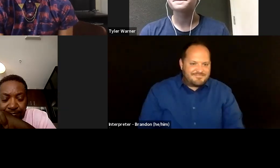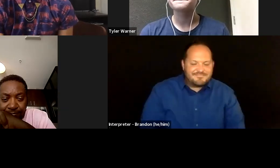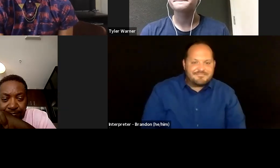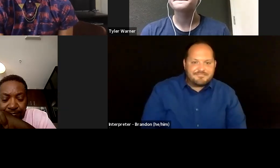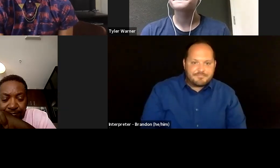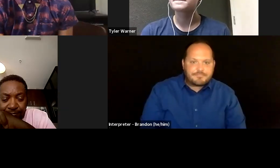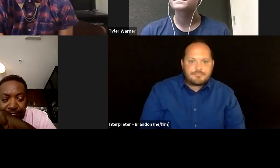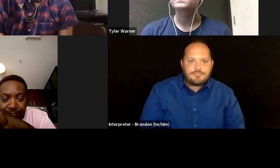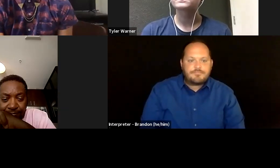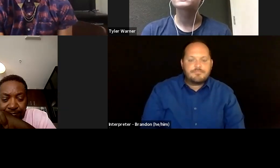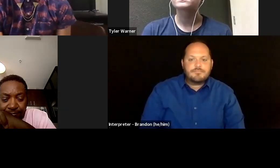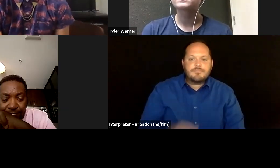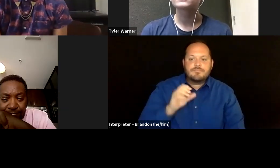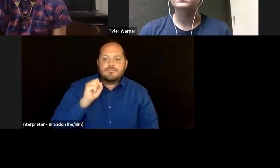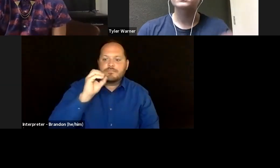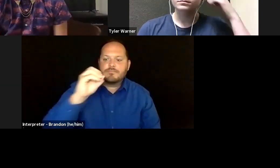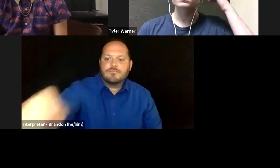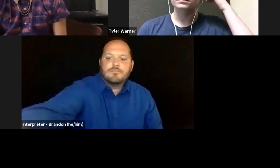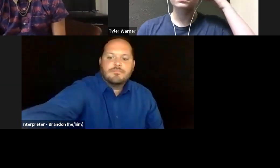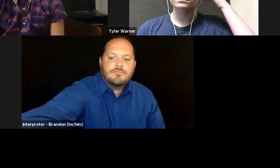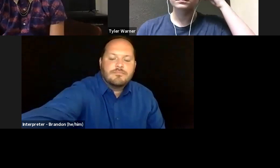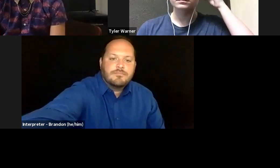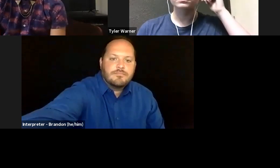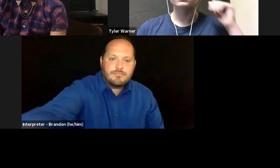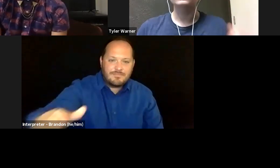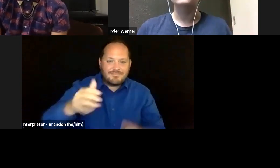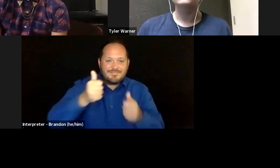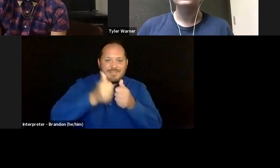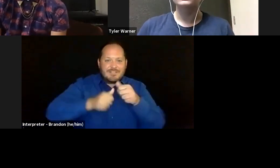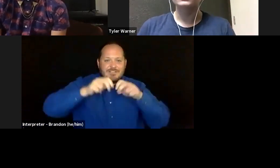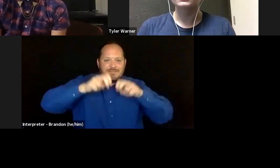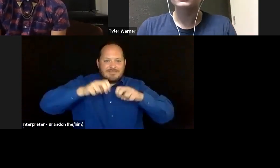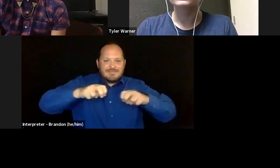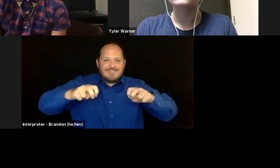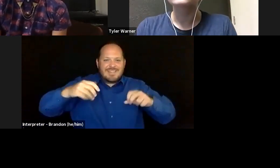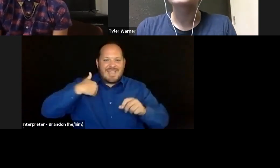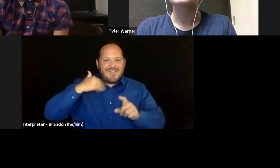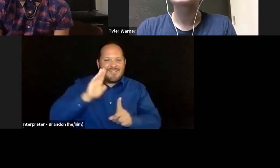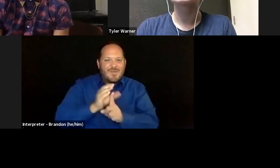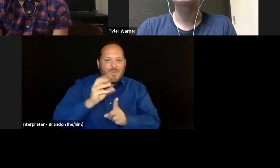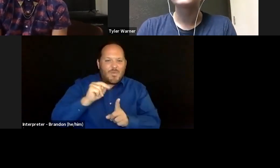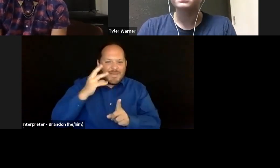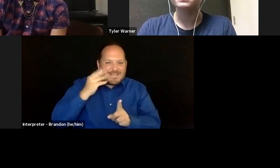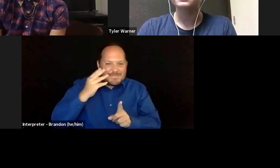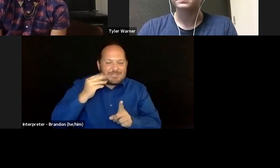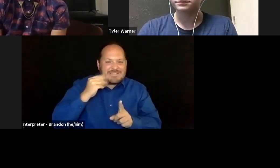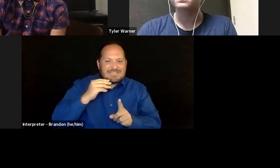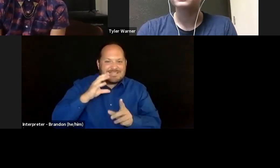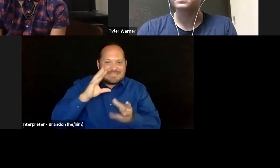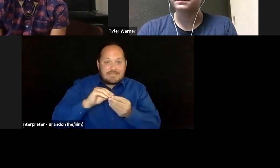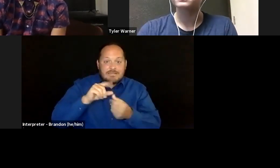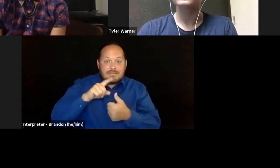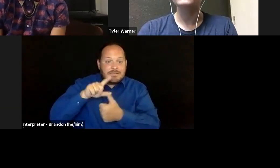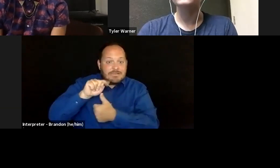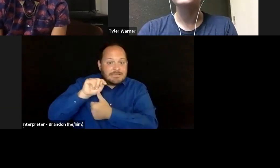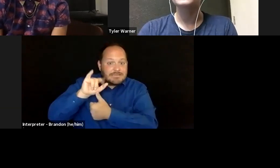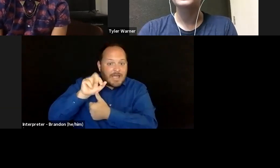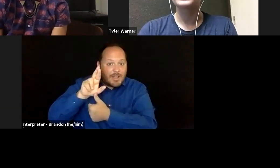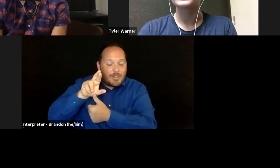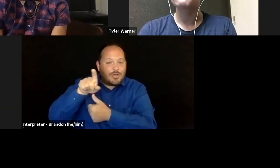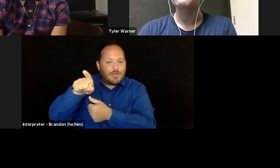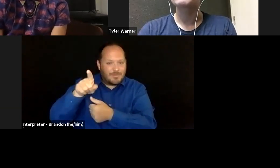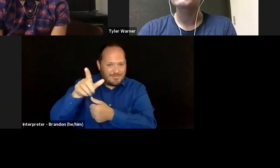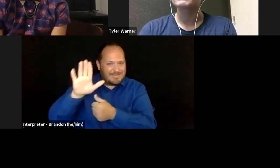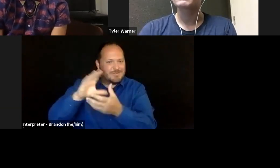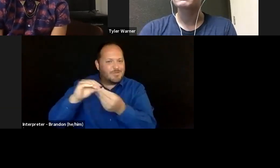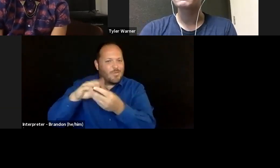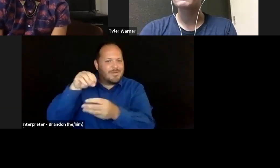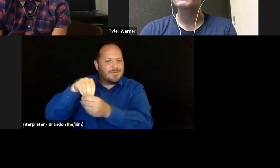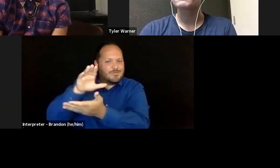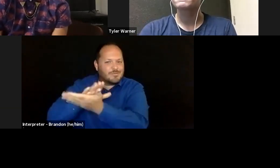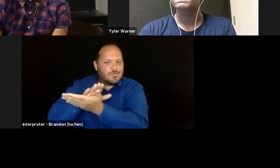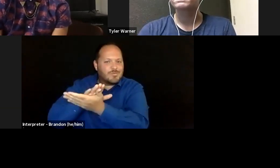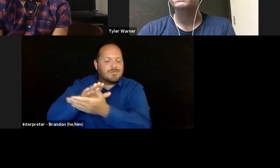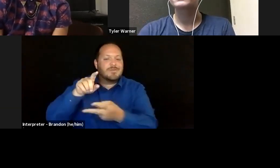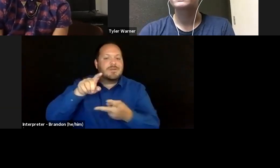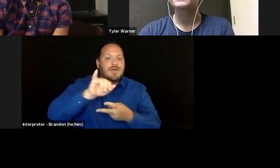leadership of Black trans folks that may be in an organization?